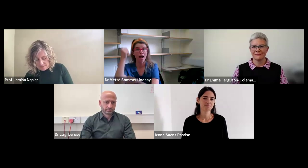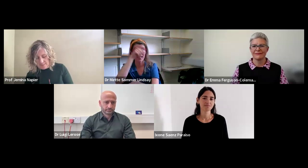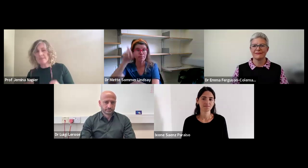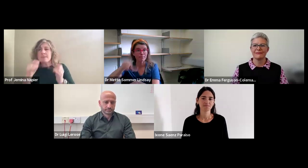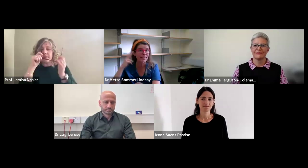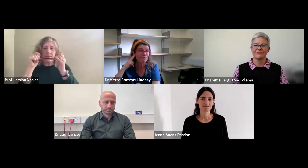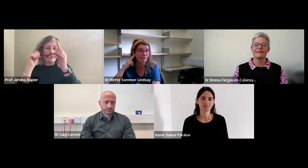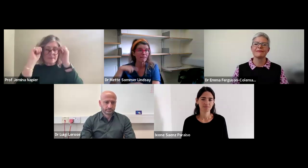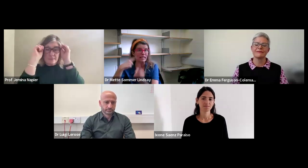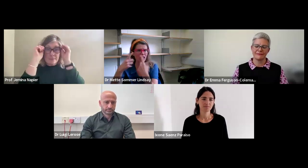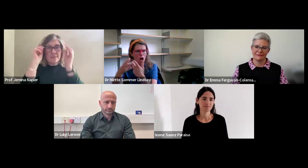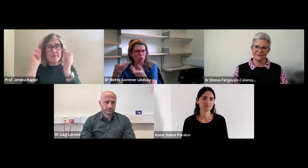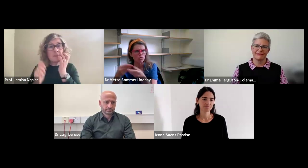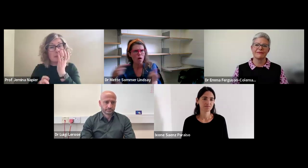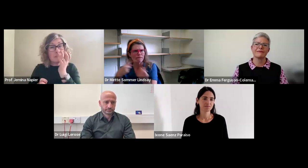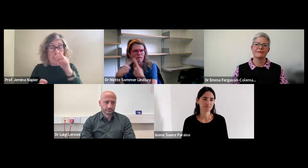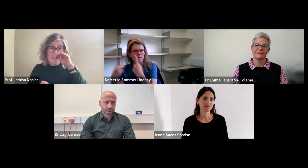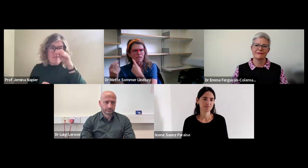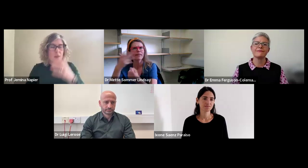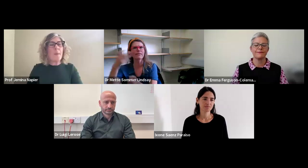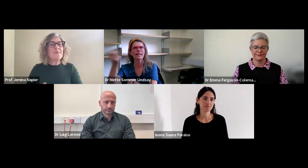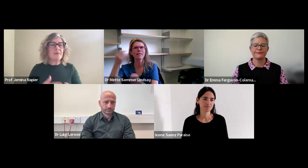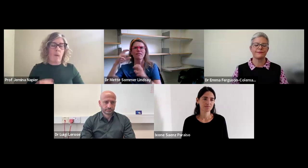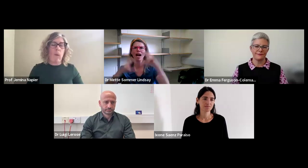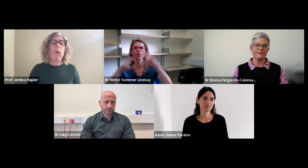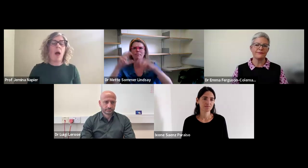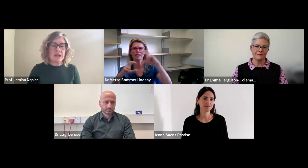interpreting services barriers, I could talk to my deaf colleagues about how they've resolved these